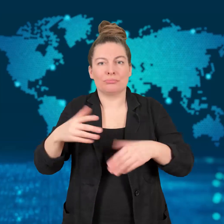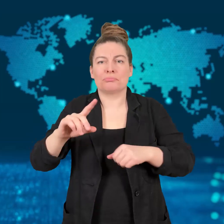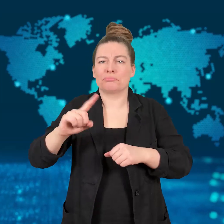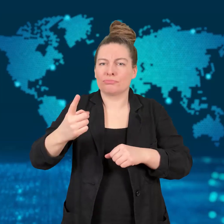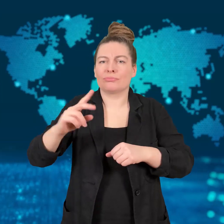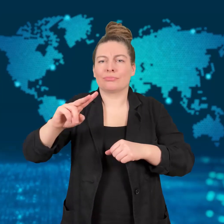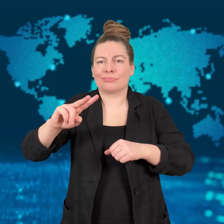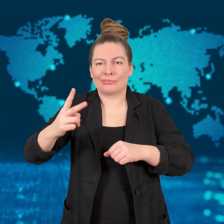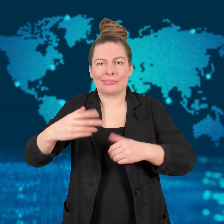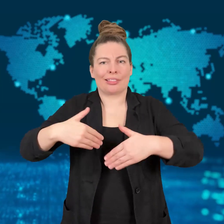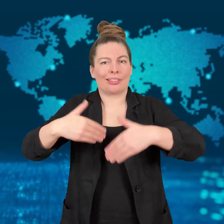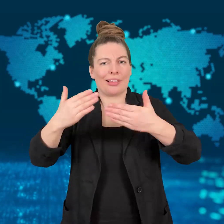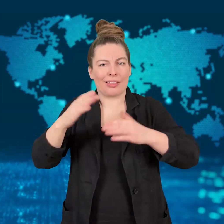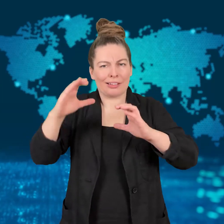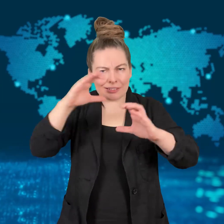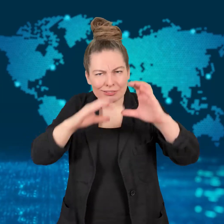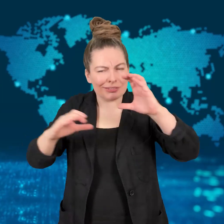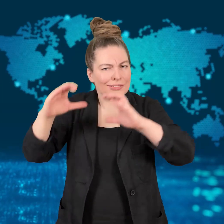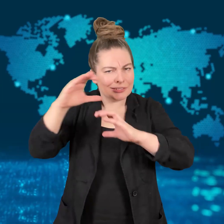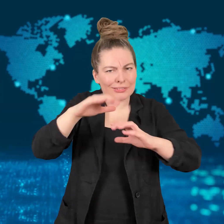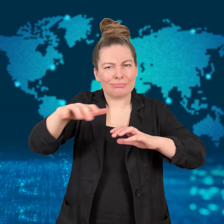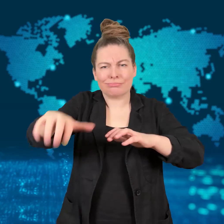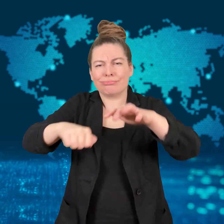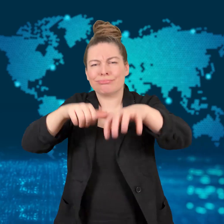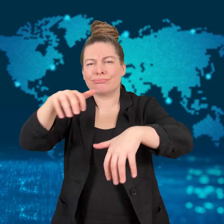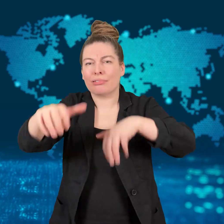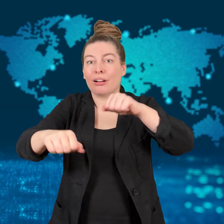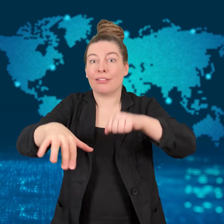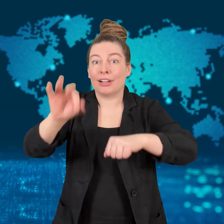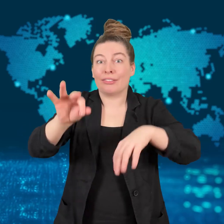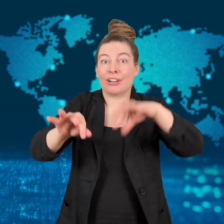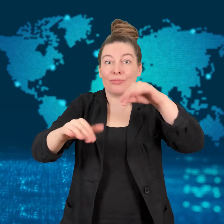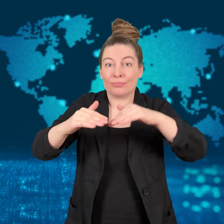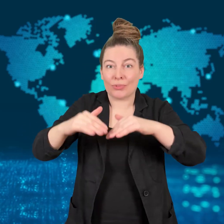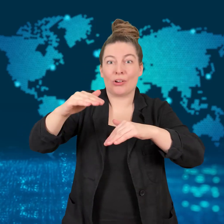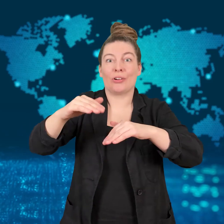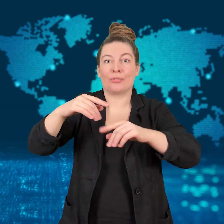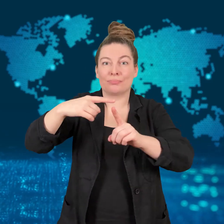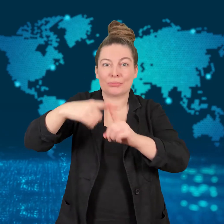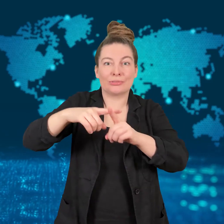an additional 90 practice bombs were found,